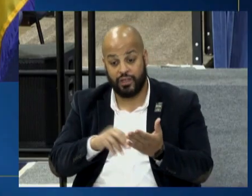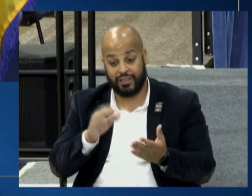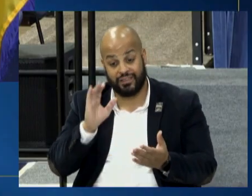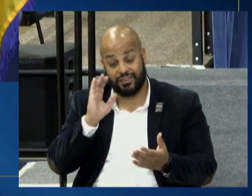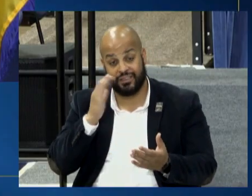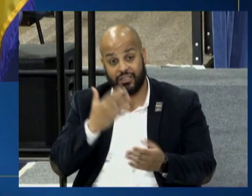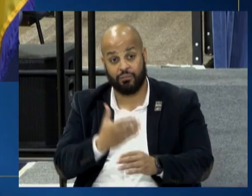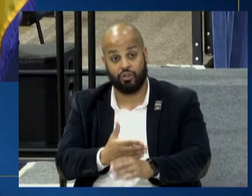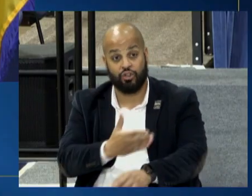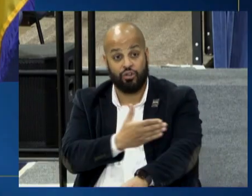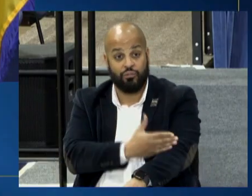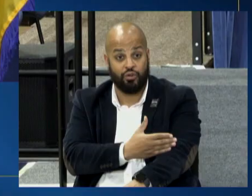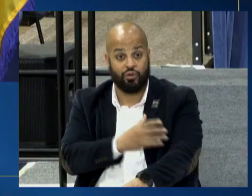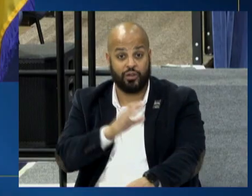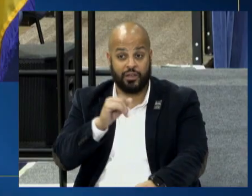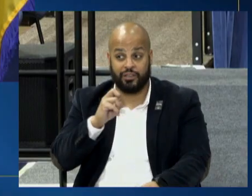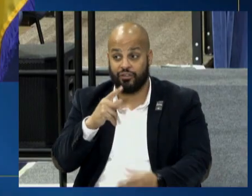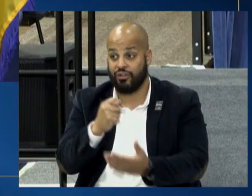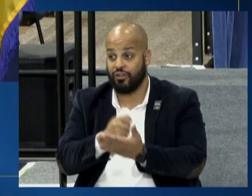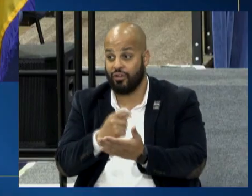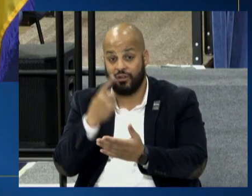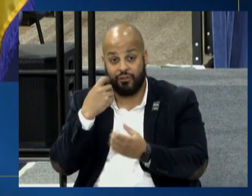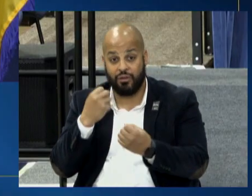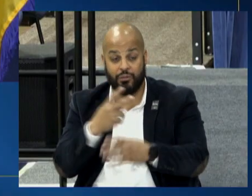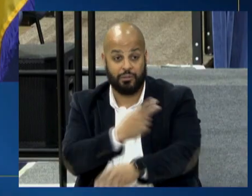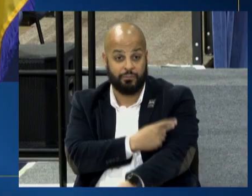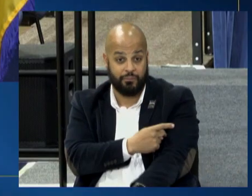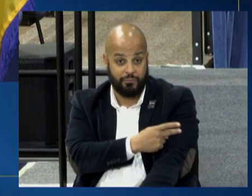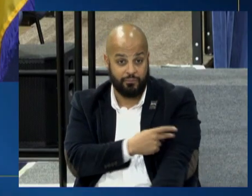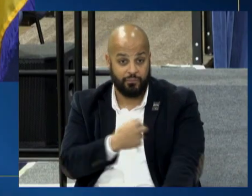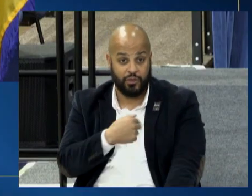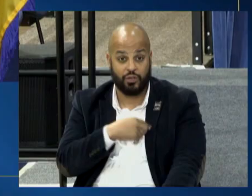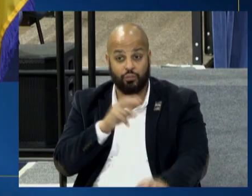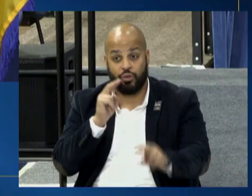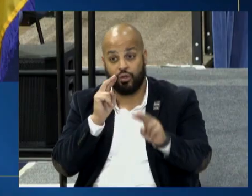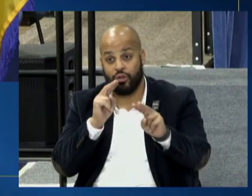in Medicare, Medicaid, and CHIP and beyond. We look forward to continuing our partnership with